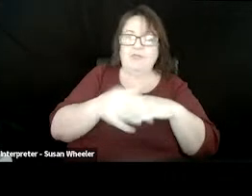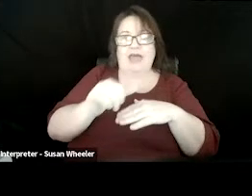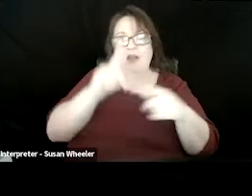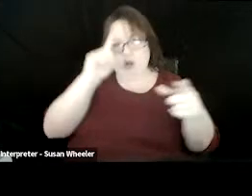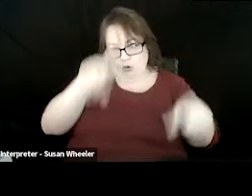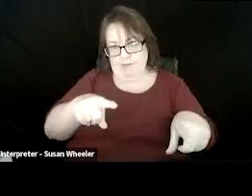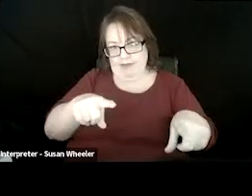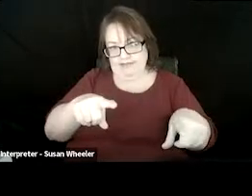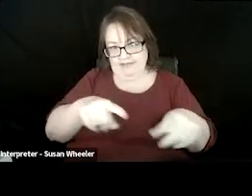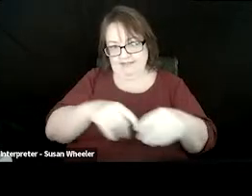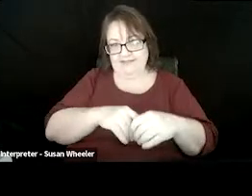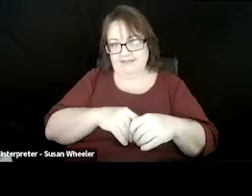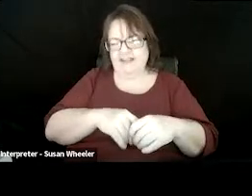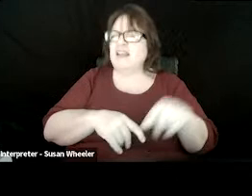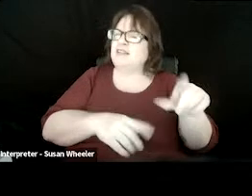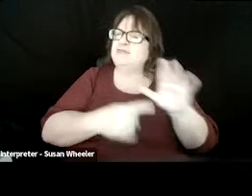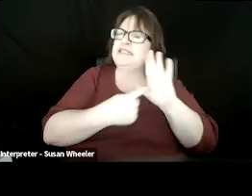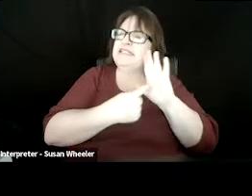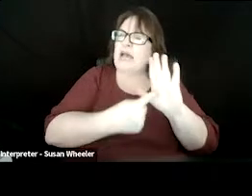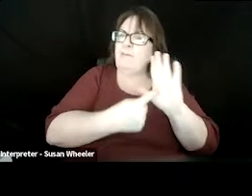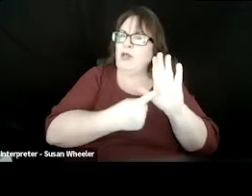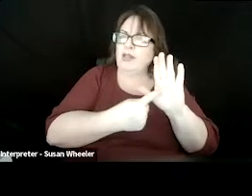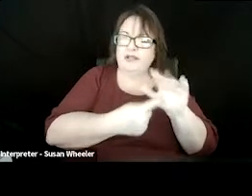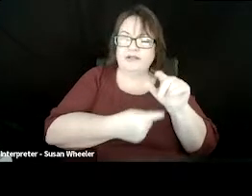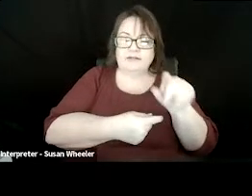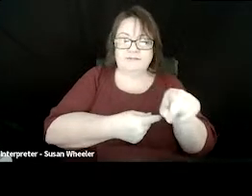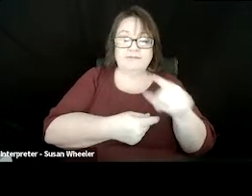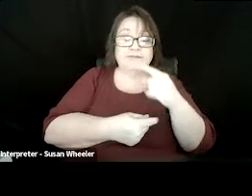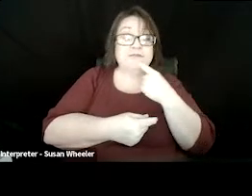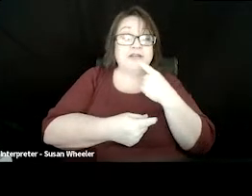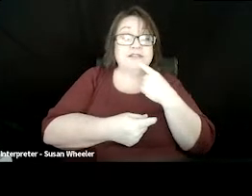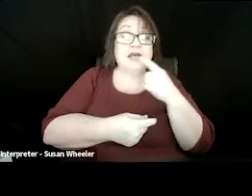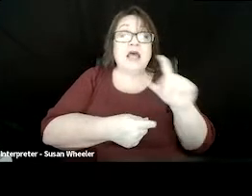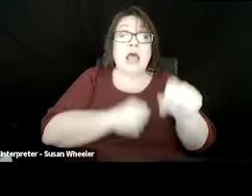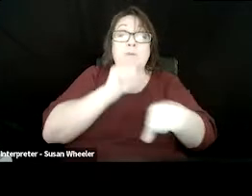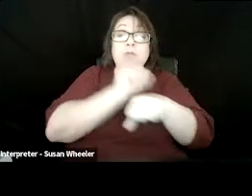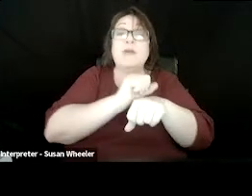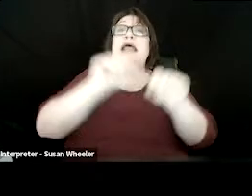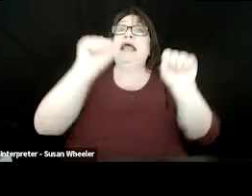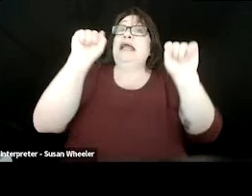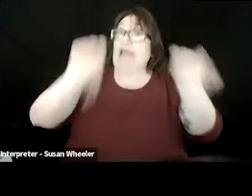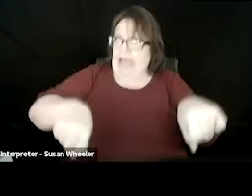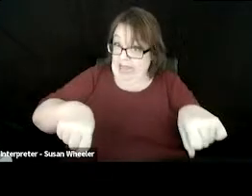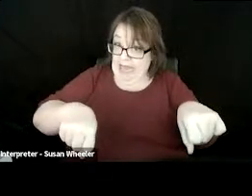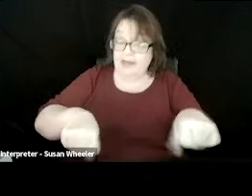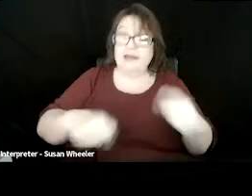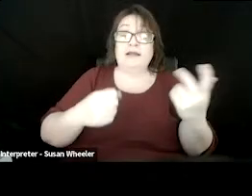So here you'll see an example of provision where the employer can terminate the agreement,